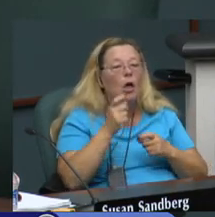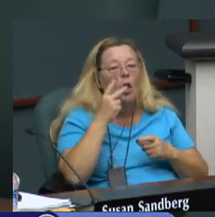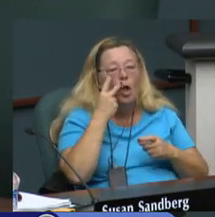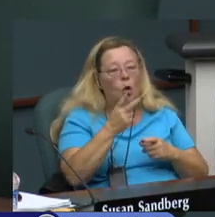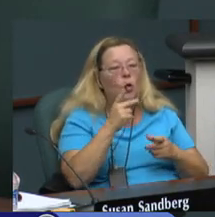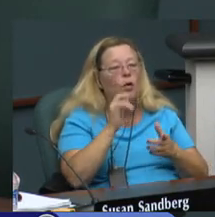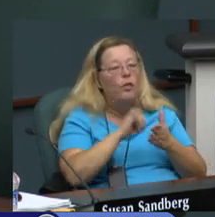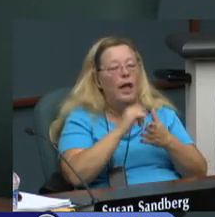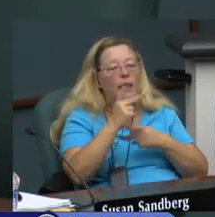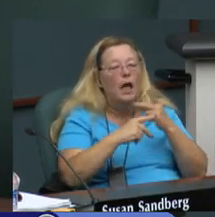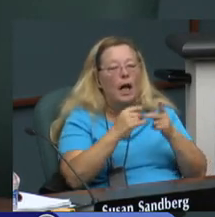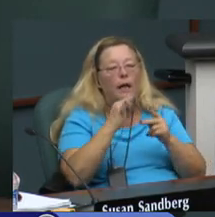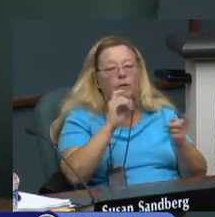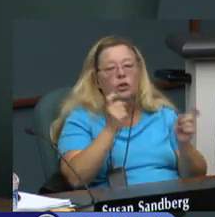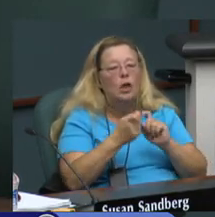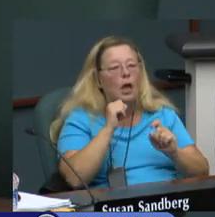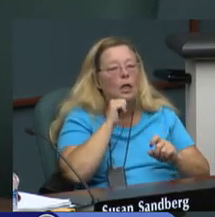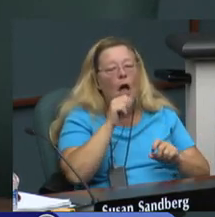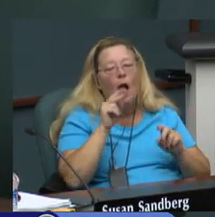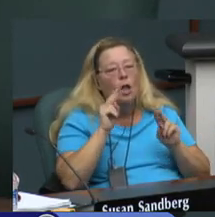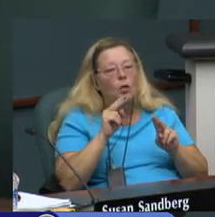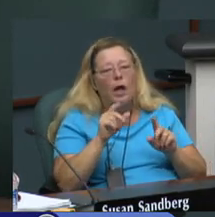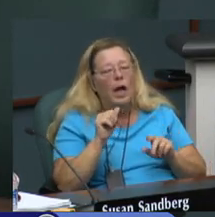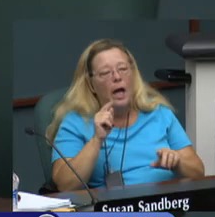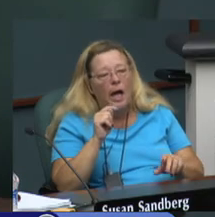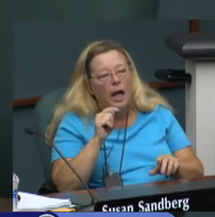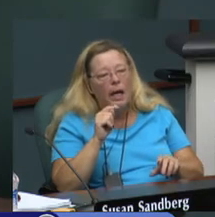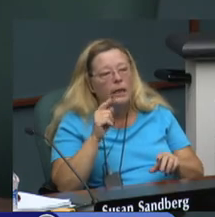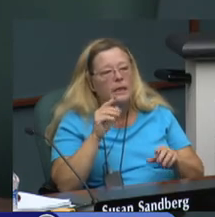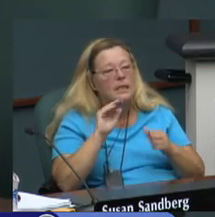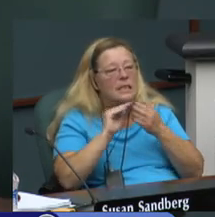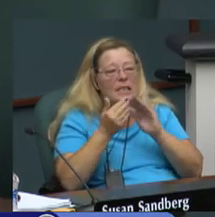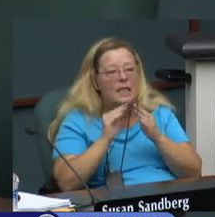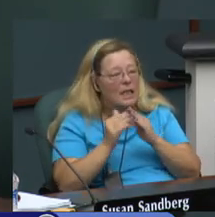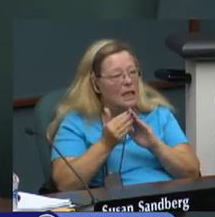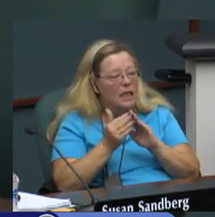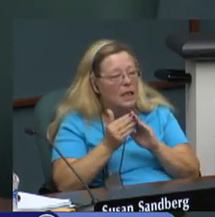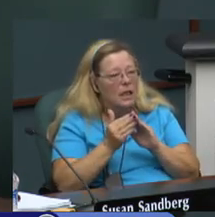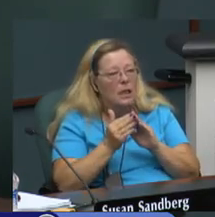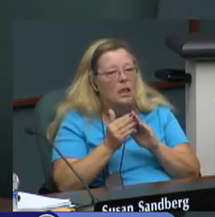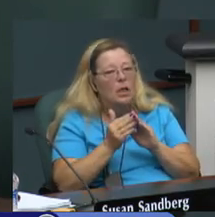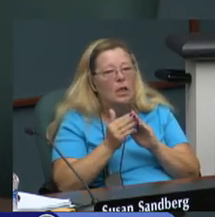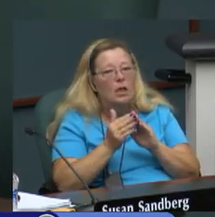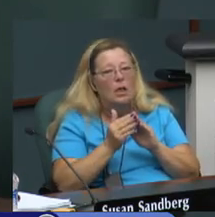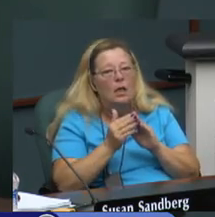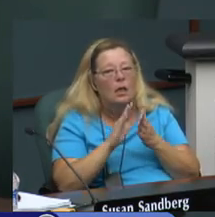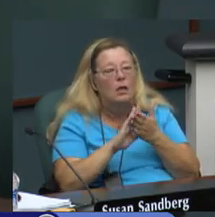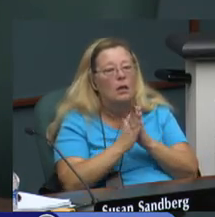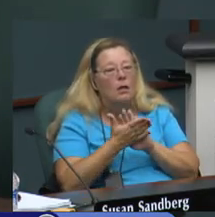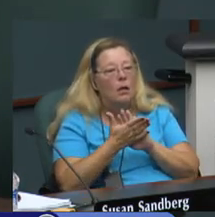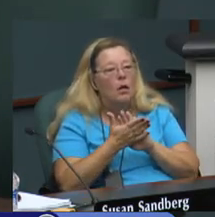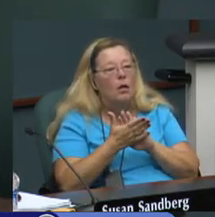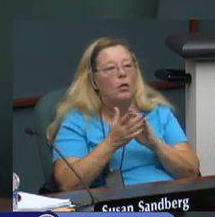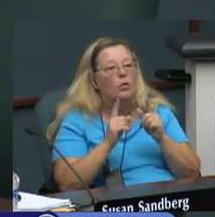change I don't think we're looking at cities being continuing to grow I don't